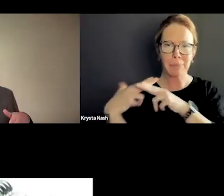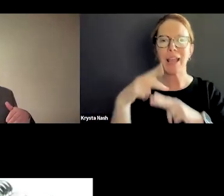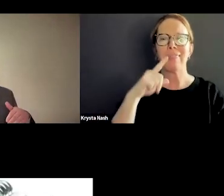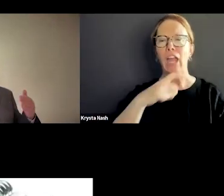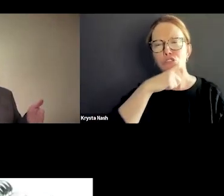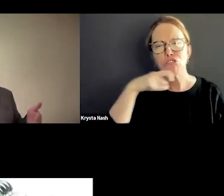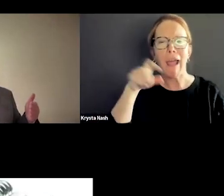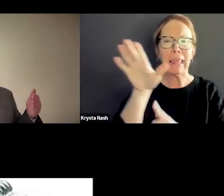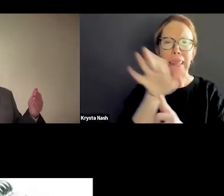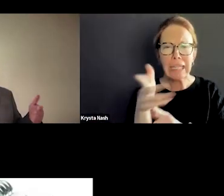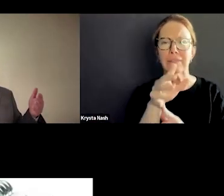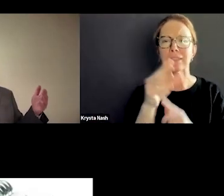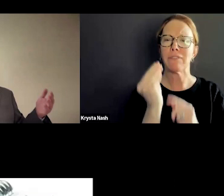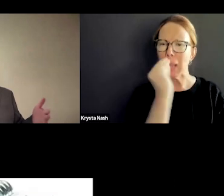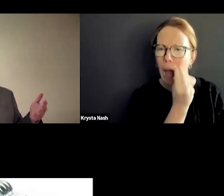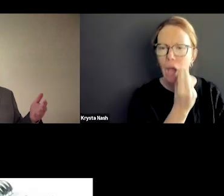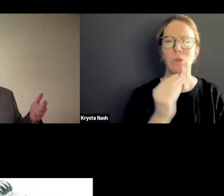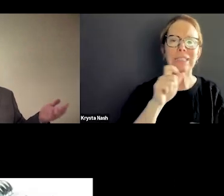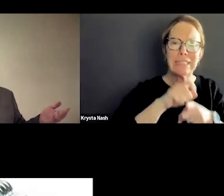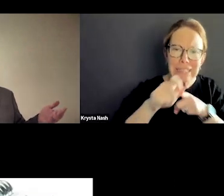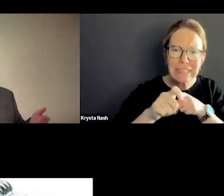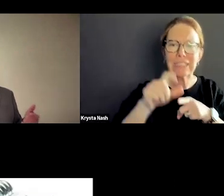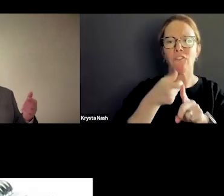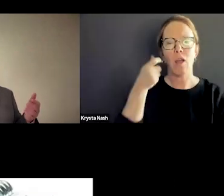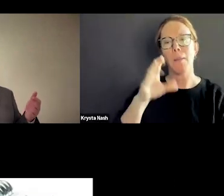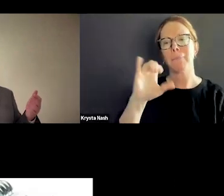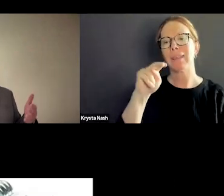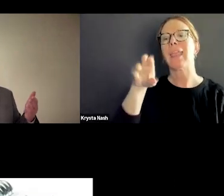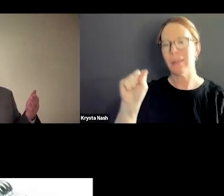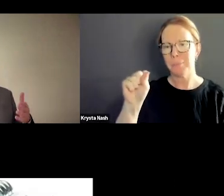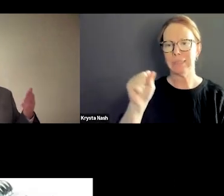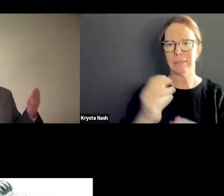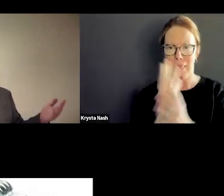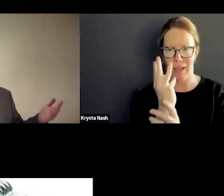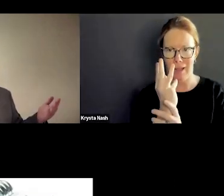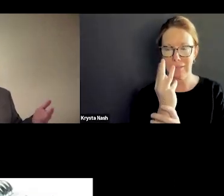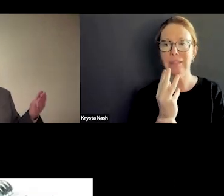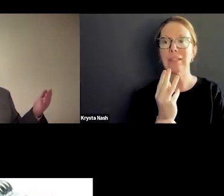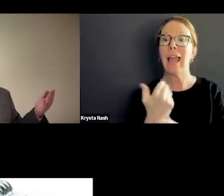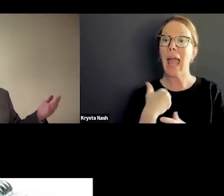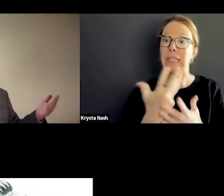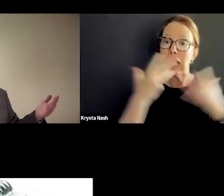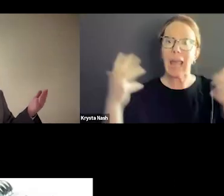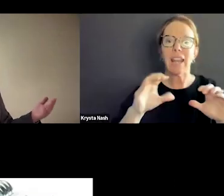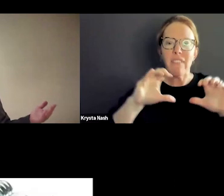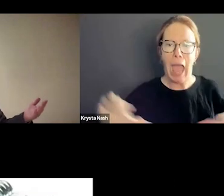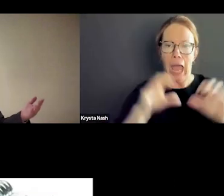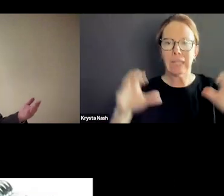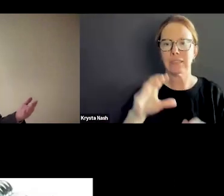flowers, stem seeds of the cannabis plant. And it has lots of active ingredients, 125 different cannabinoids,